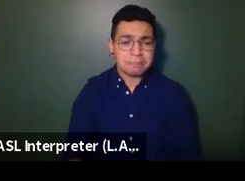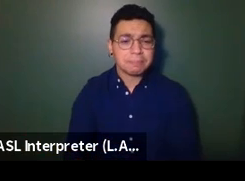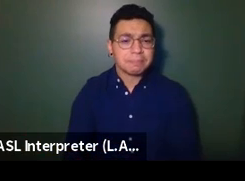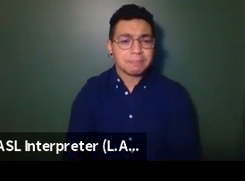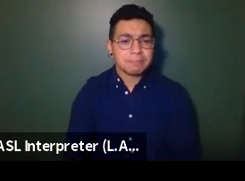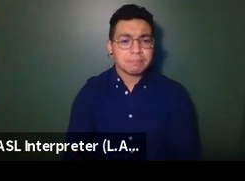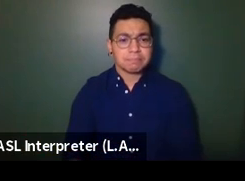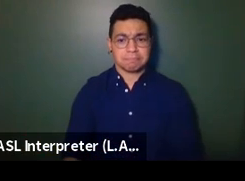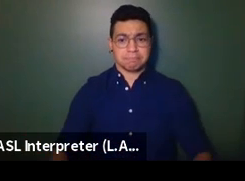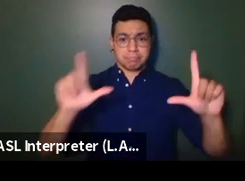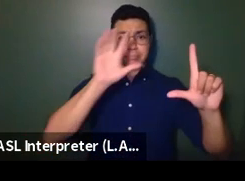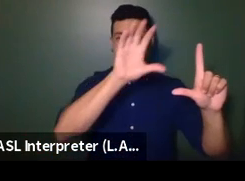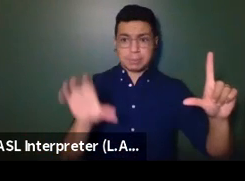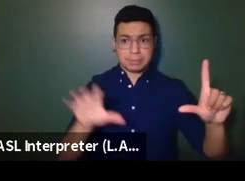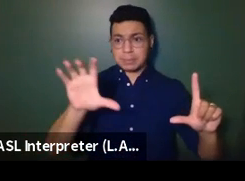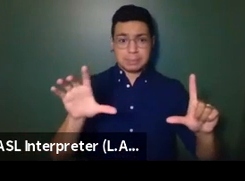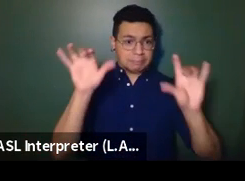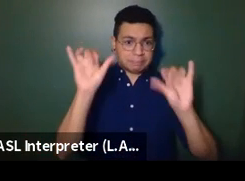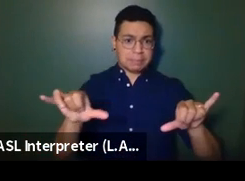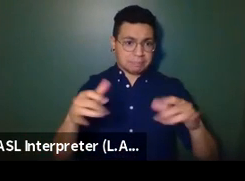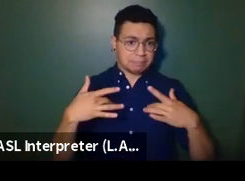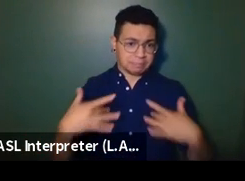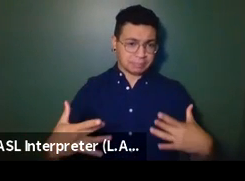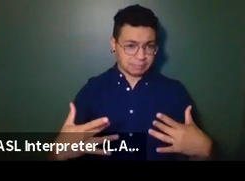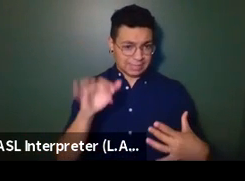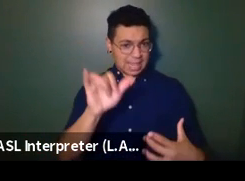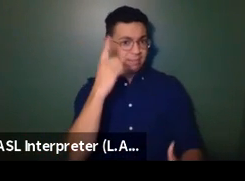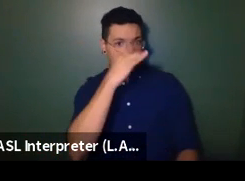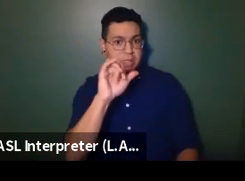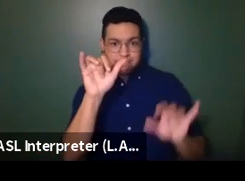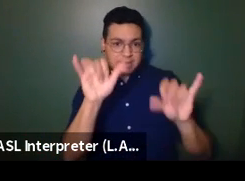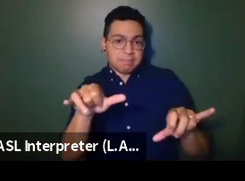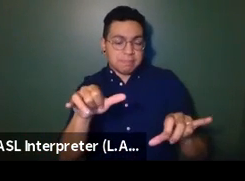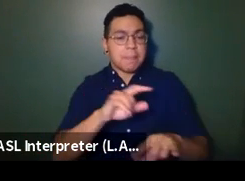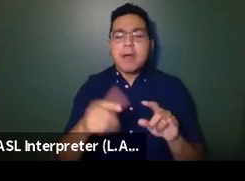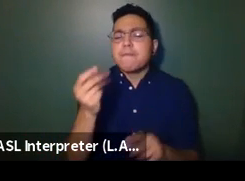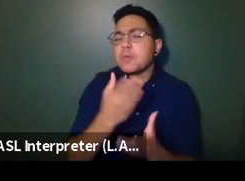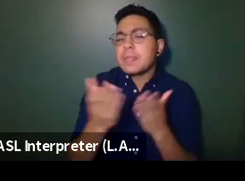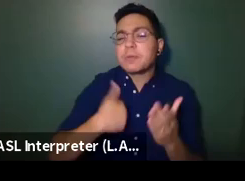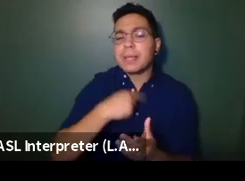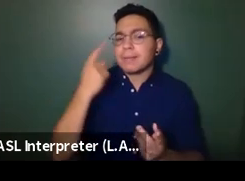Katherine Livick - ESD 112: It pretty much looks like it looks, but there are a few things we can think about with regard to organization.